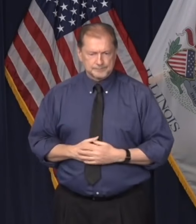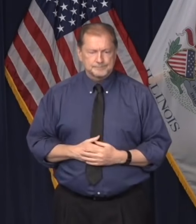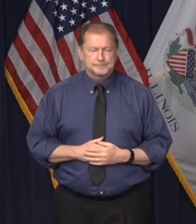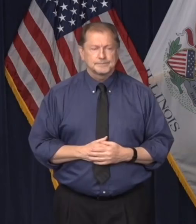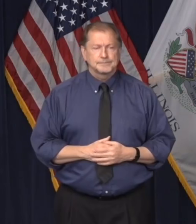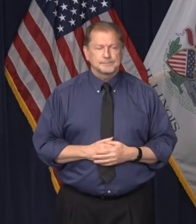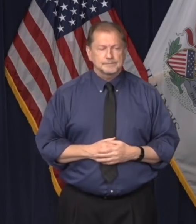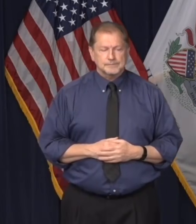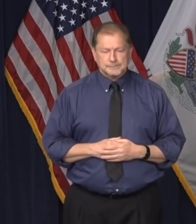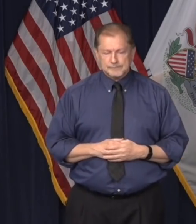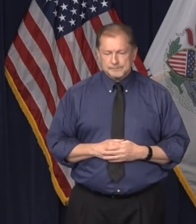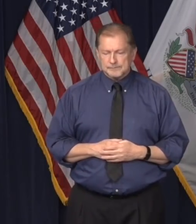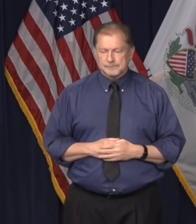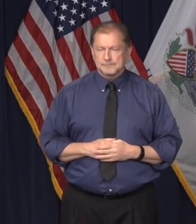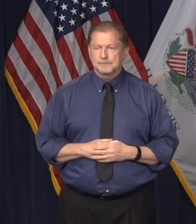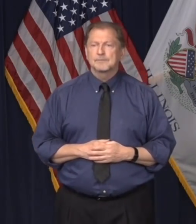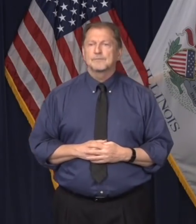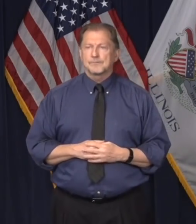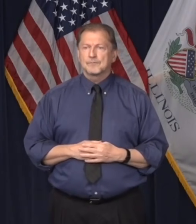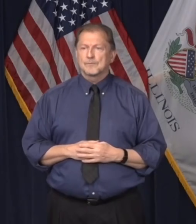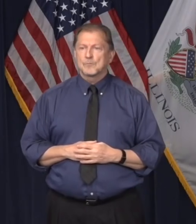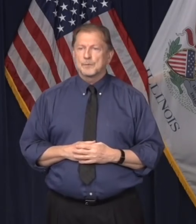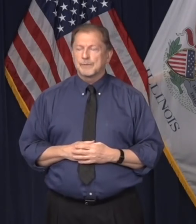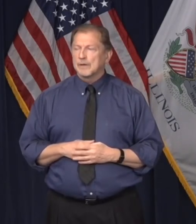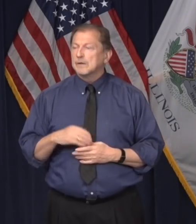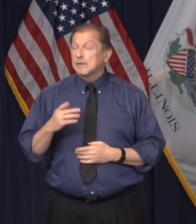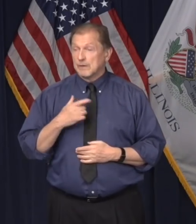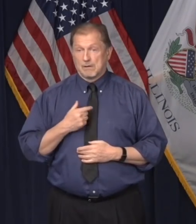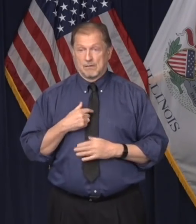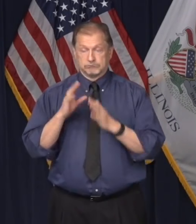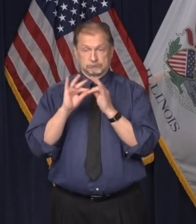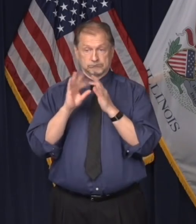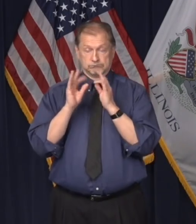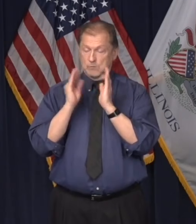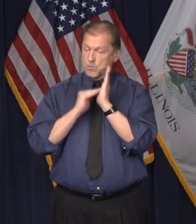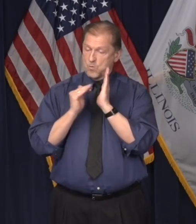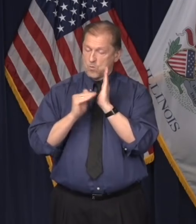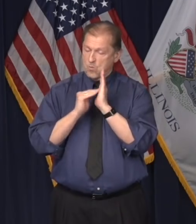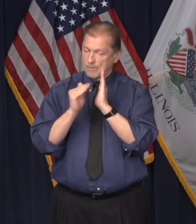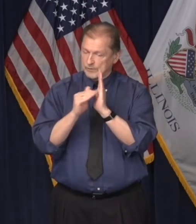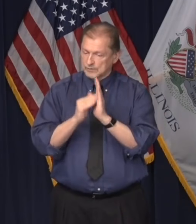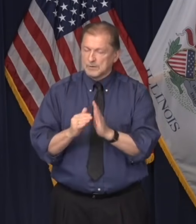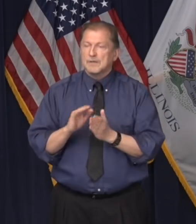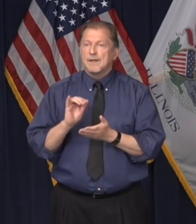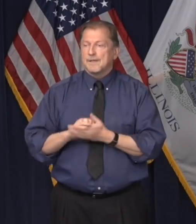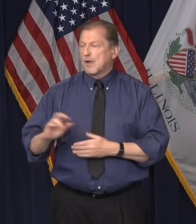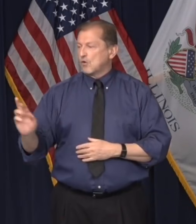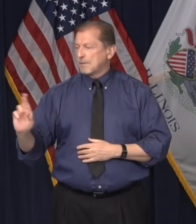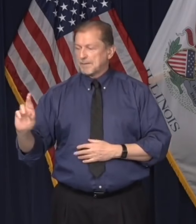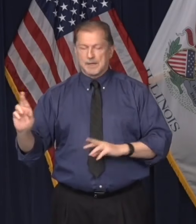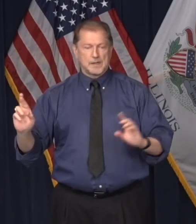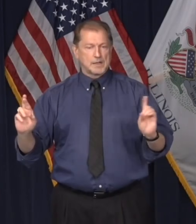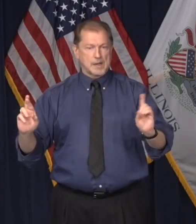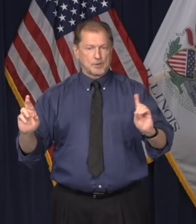WOULD YOU LIKE TO REACT TO THAT? Governor Pritzker: I WOULD. I HAVE AFFIRMED MANY TIMES OVER